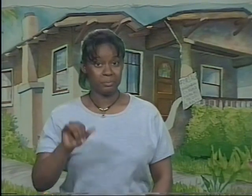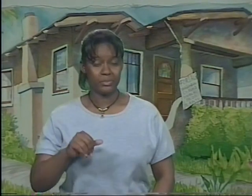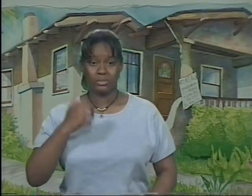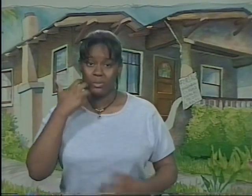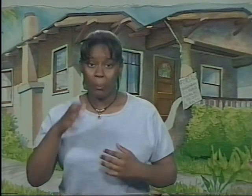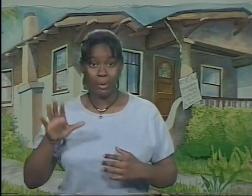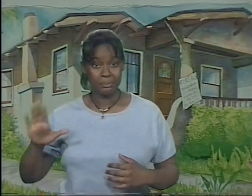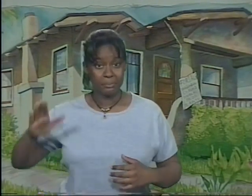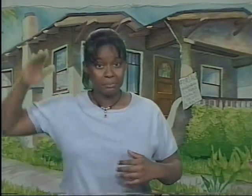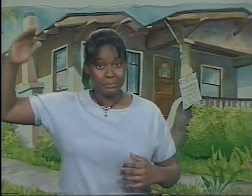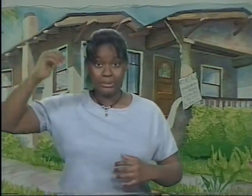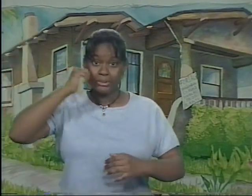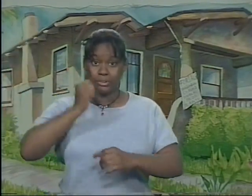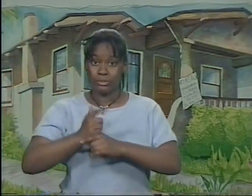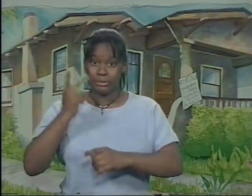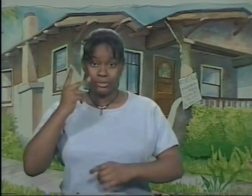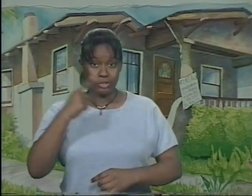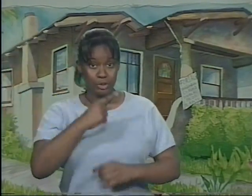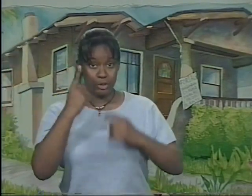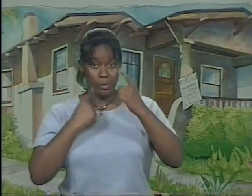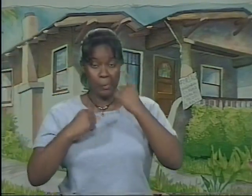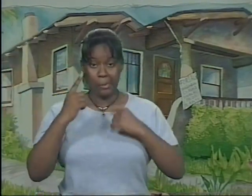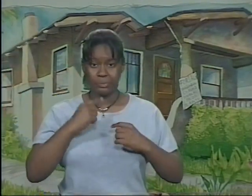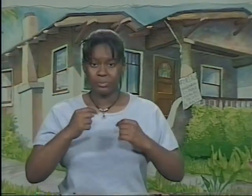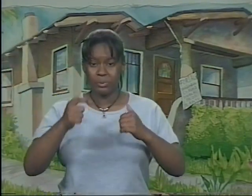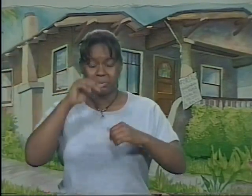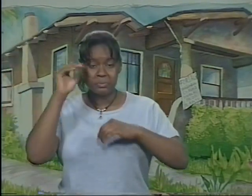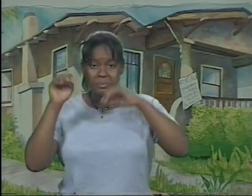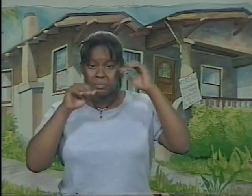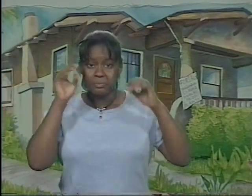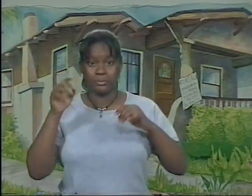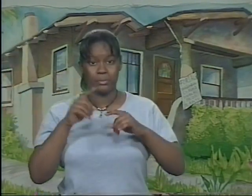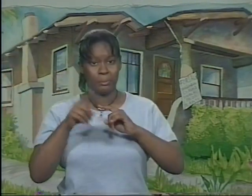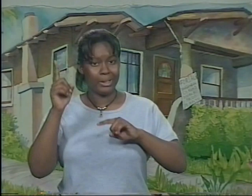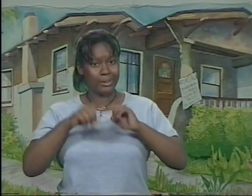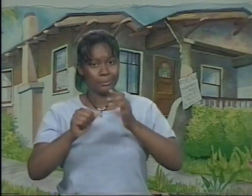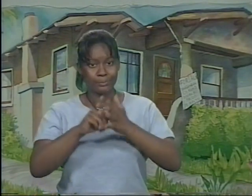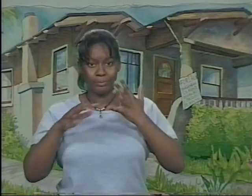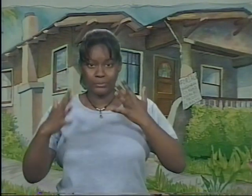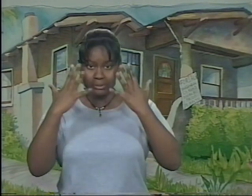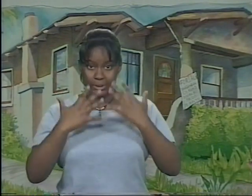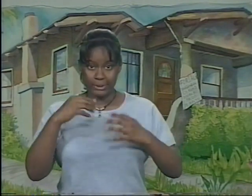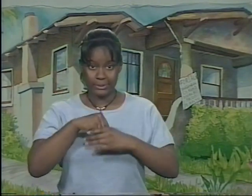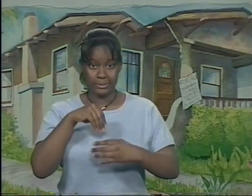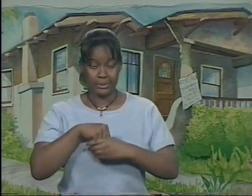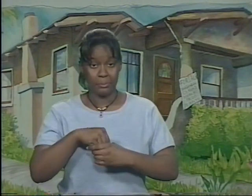Emi didn't want her big sister to see her cry. She wiped the tears away quickly, but couldn't